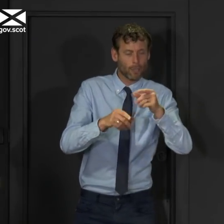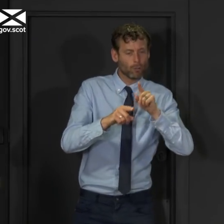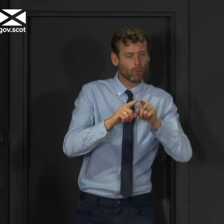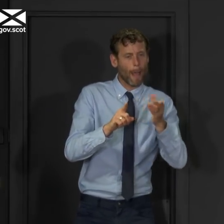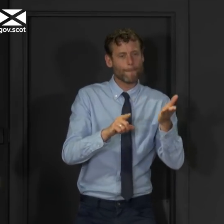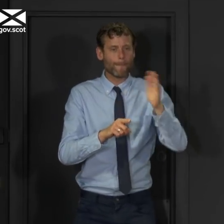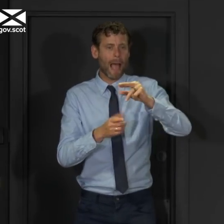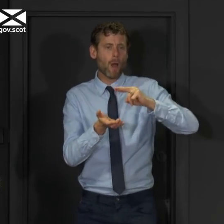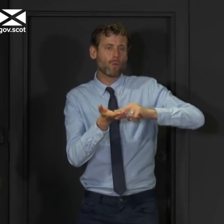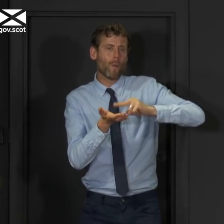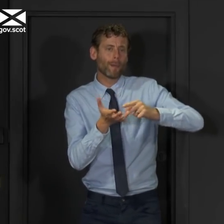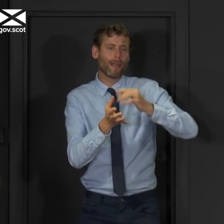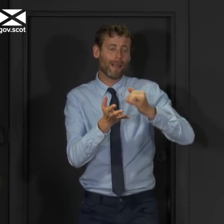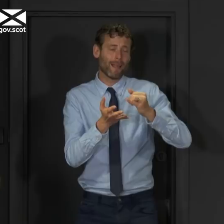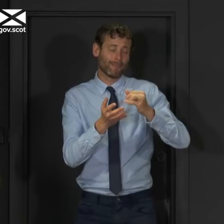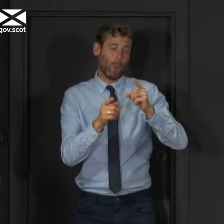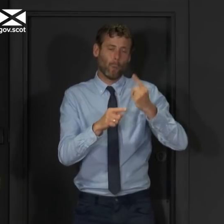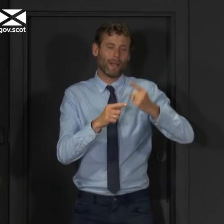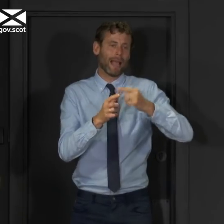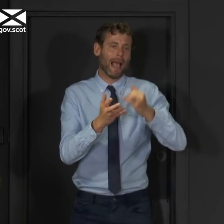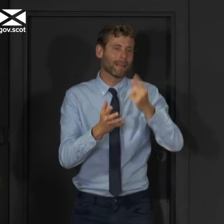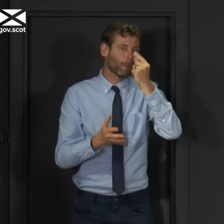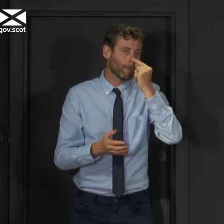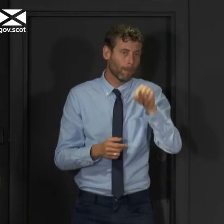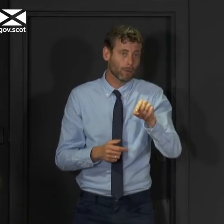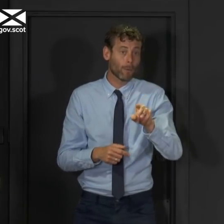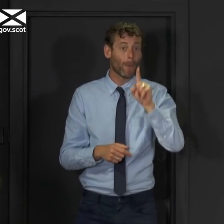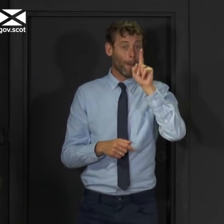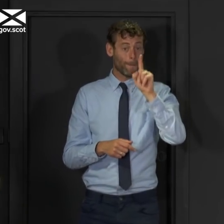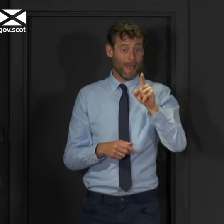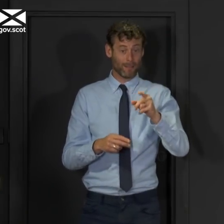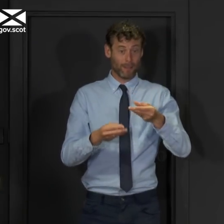But if the consequence of doing that is that this virus spreads again, and more people